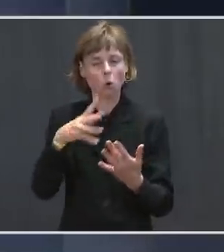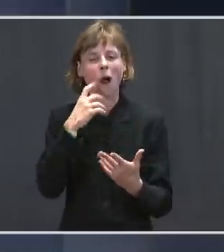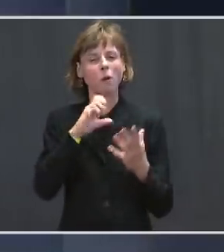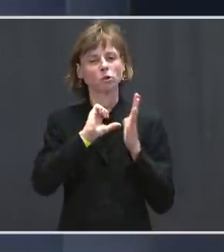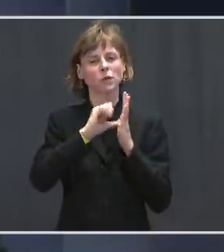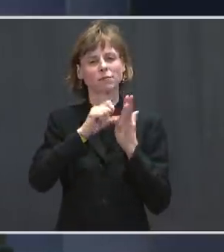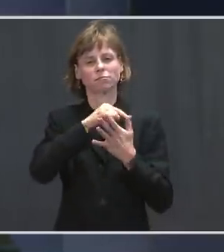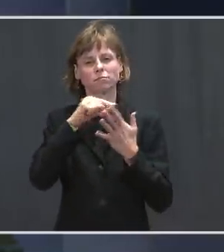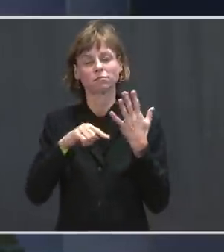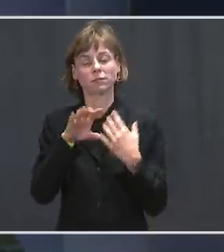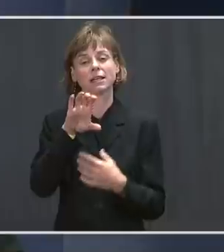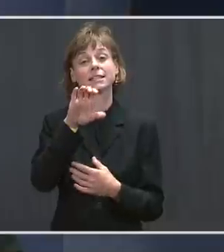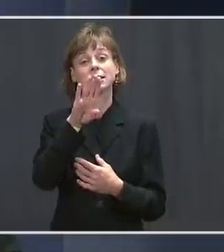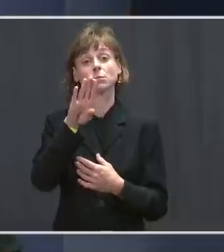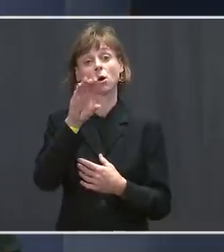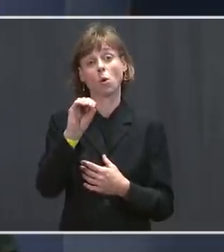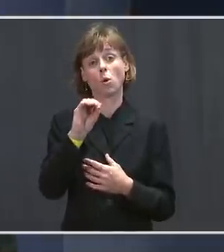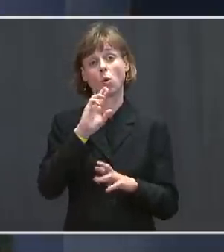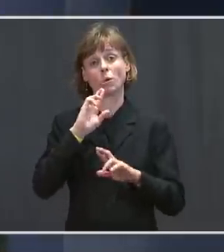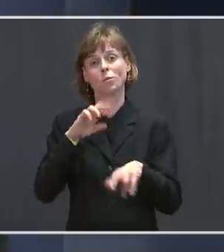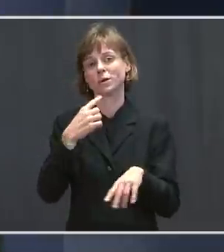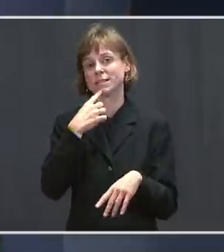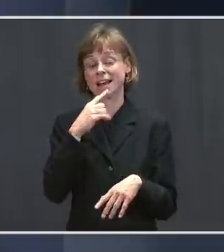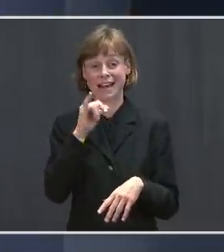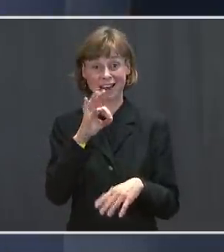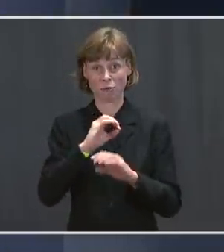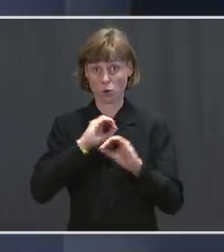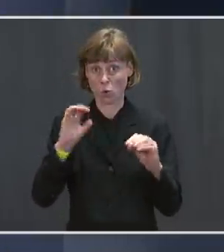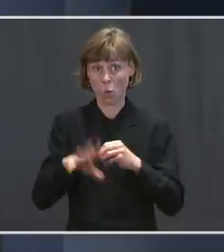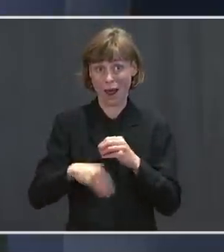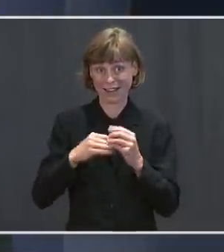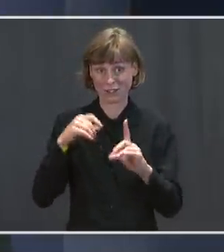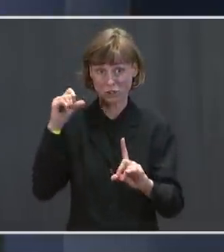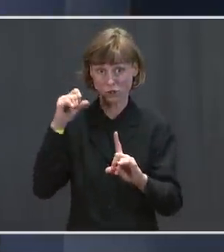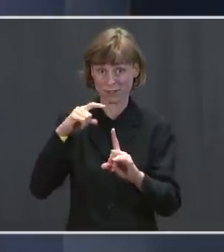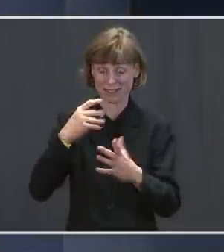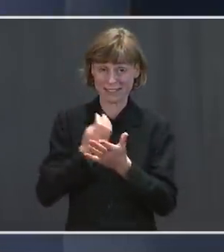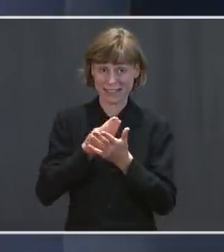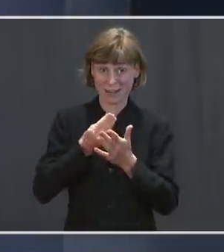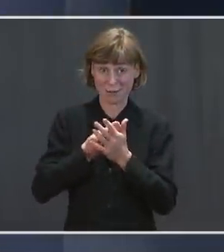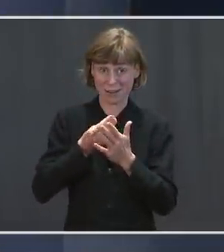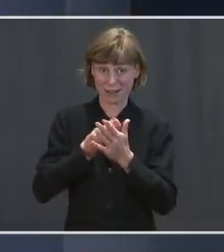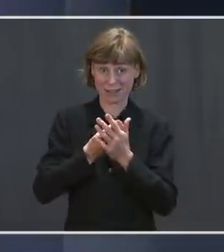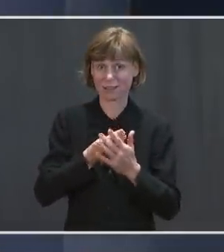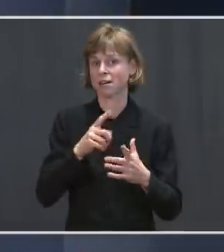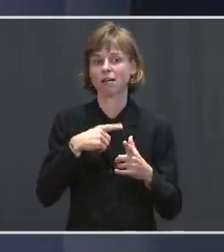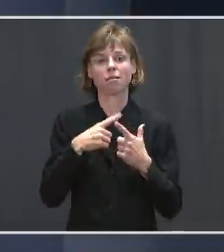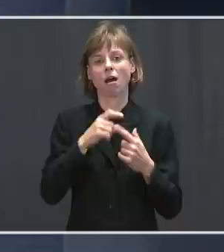A CBO report found that without any additional stimulus, our economy wouldn't reach pre pandemic levels until 2025.